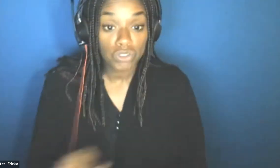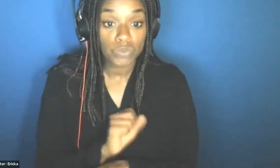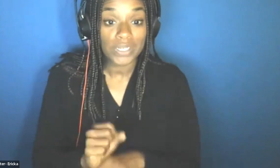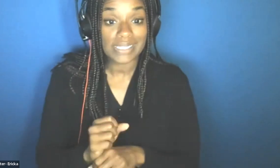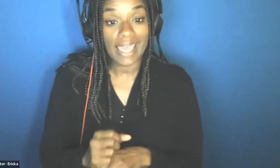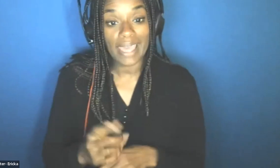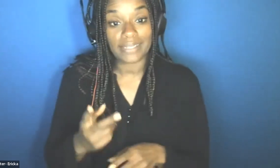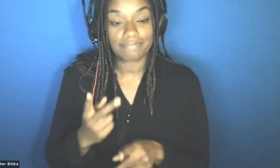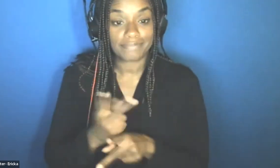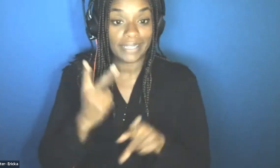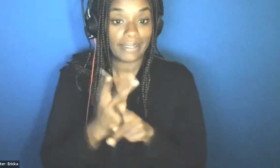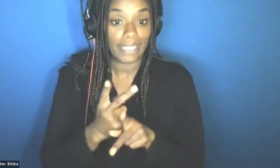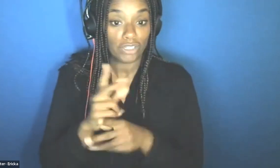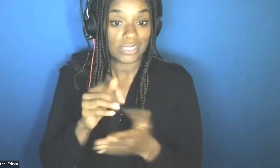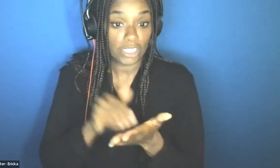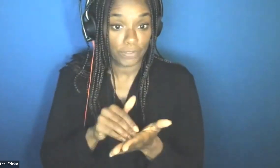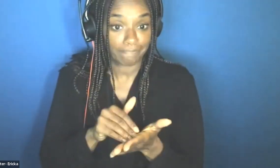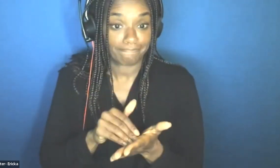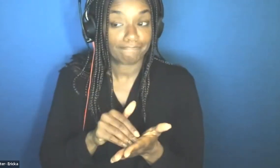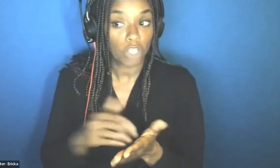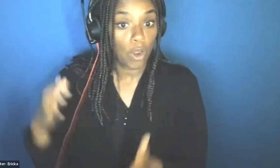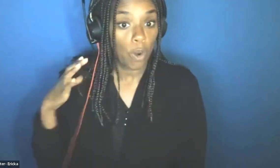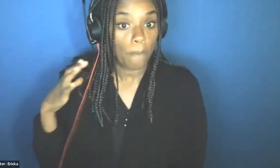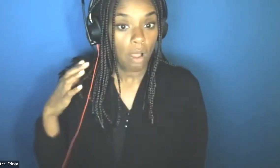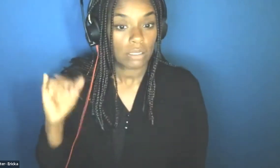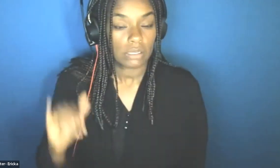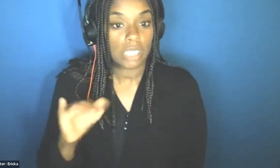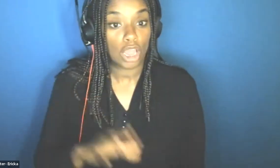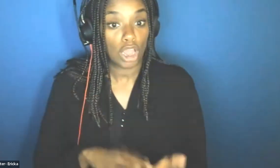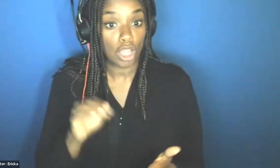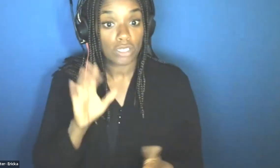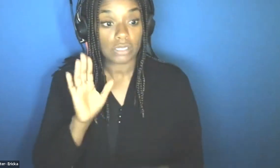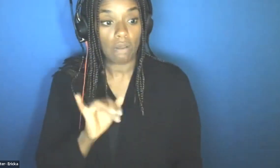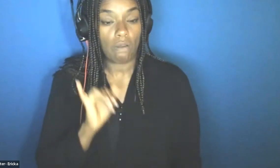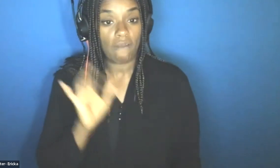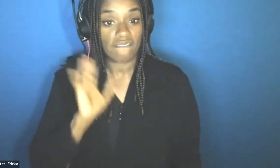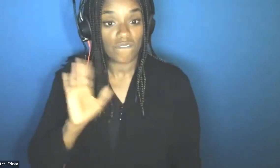That means that she is taking methadone or suboxone to treat her disability.